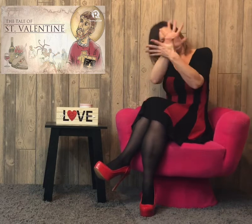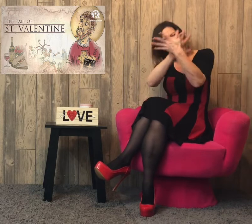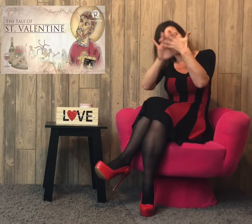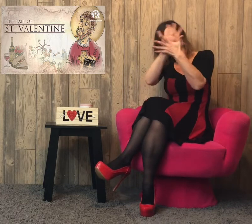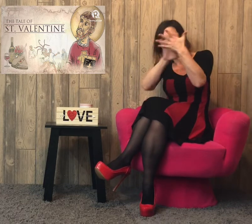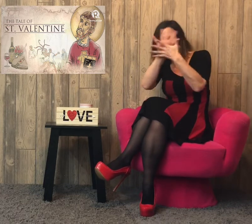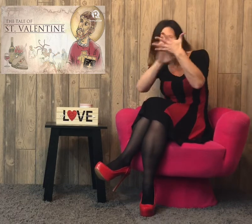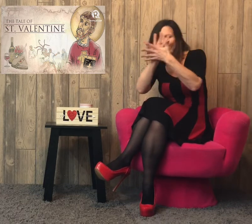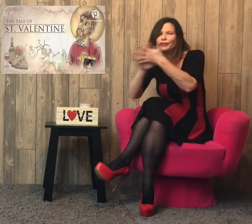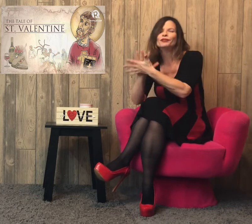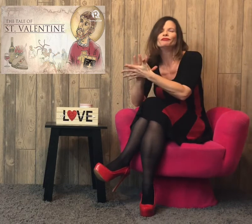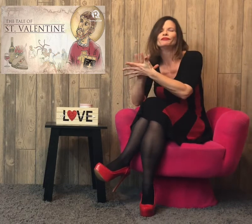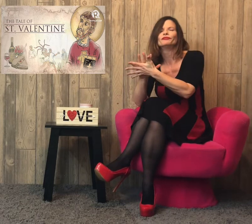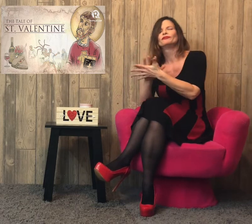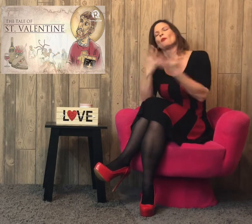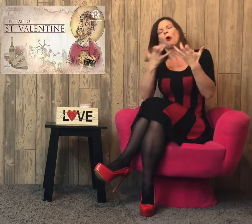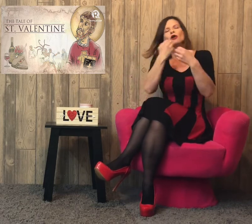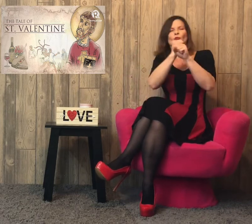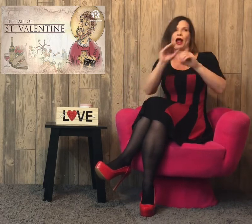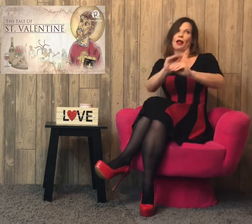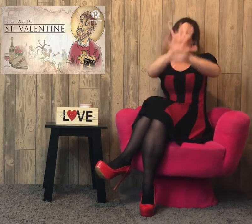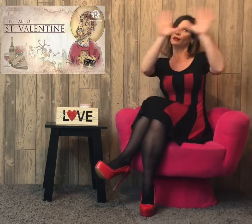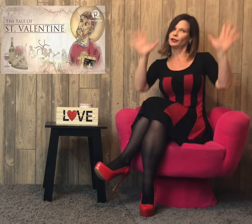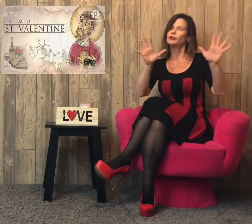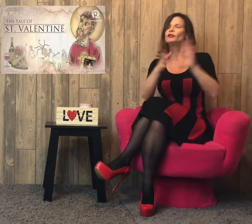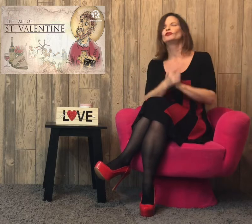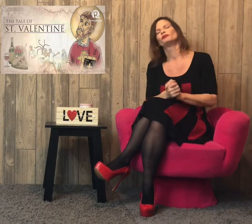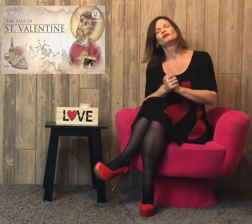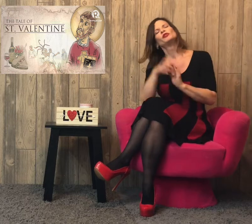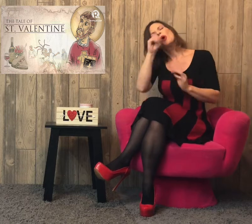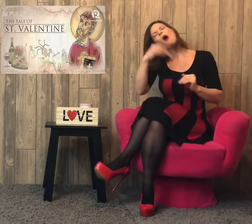it's still speculations. I just want to clear that up with you all.